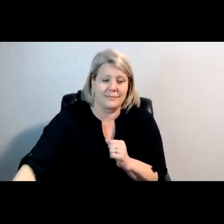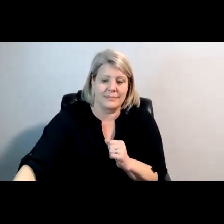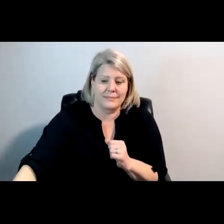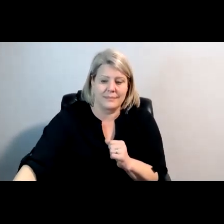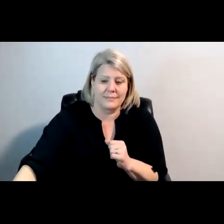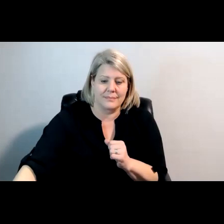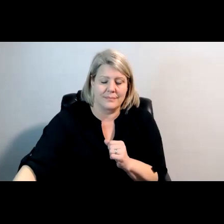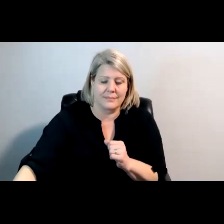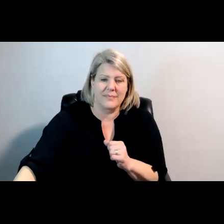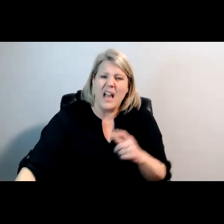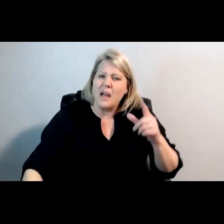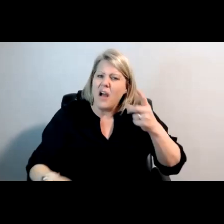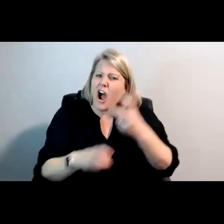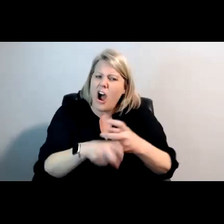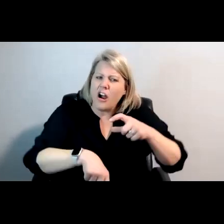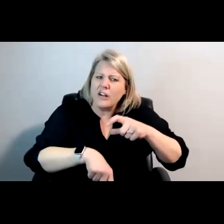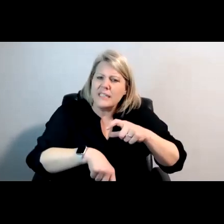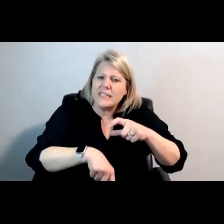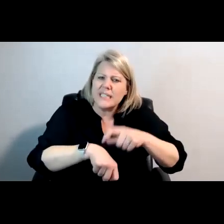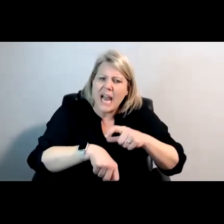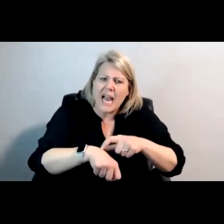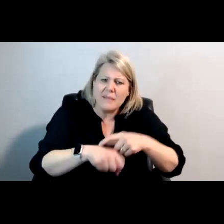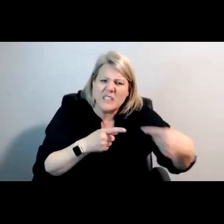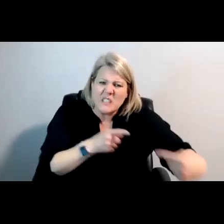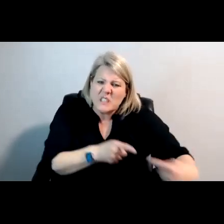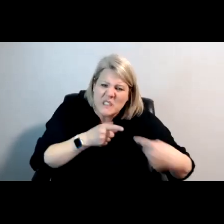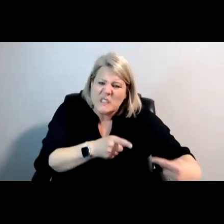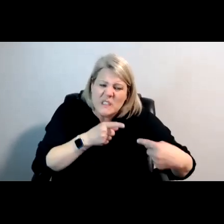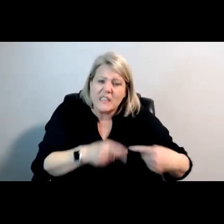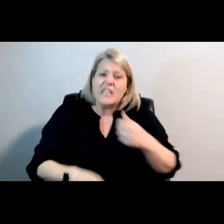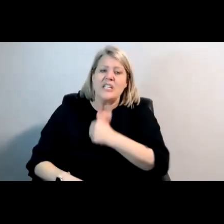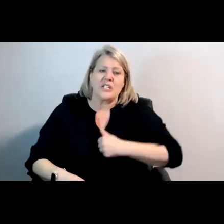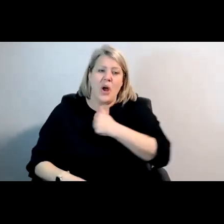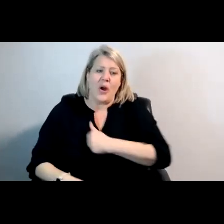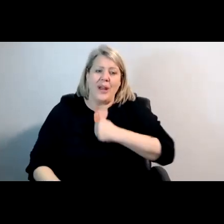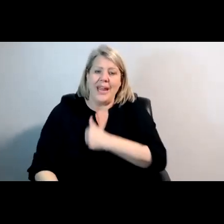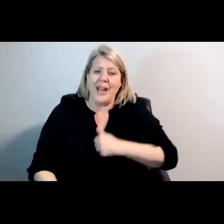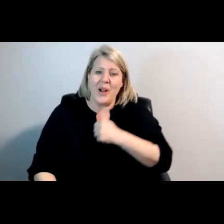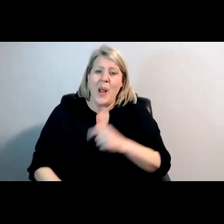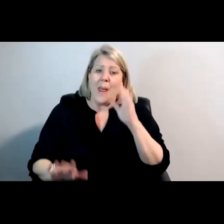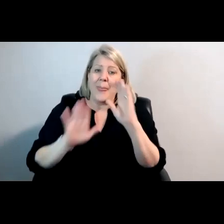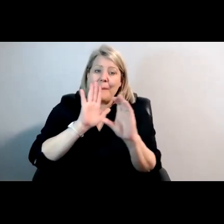[Tina] Sorry, Leonard, I'm having trouble with this. And we thought, Leonard, the picture of you would be the best part,